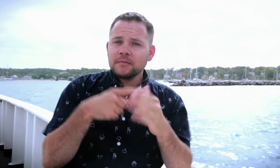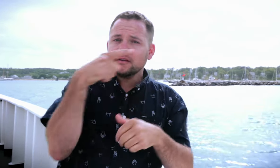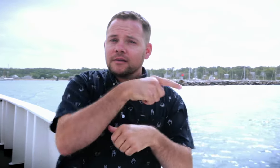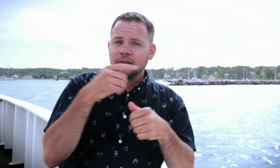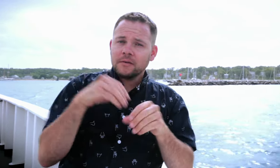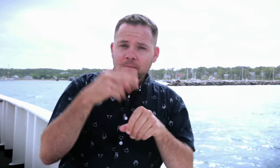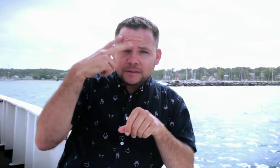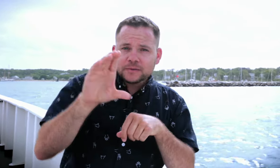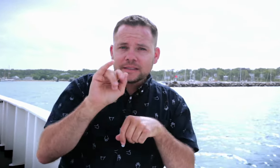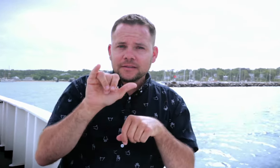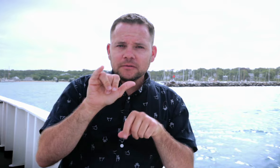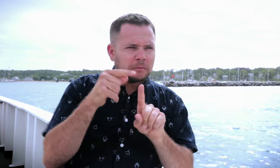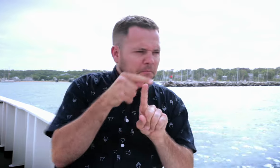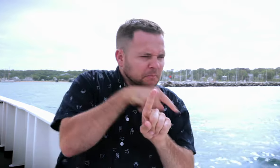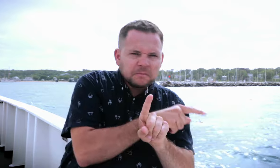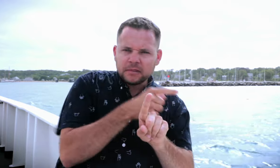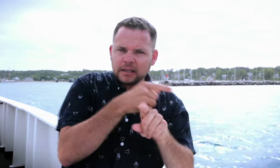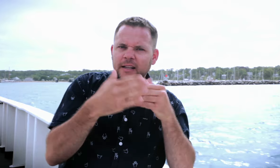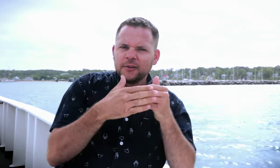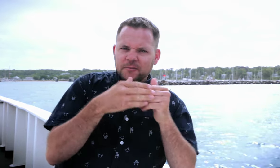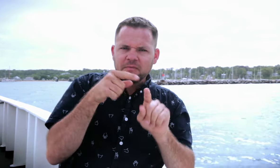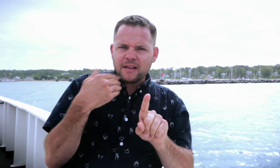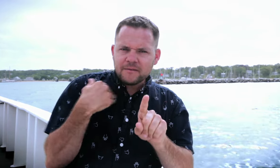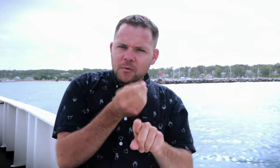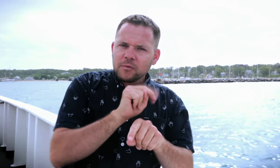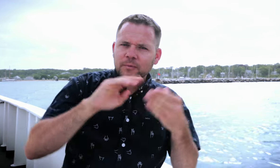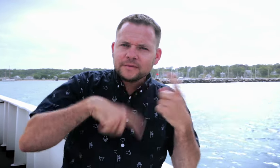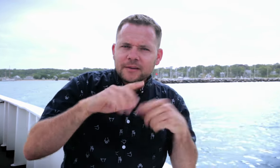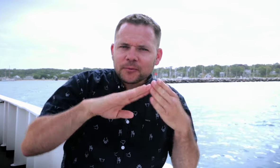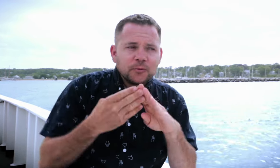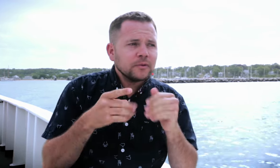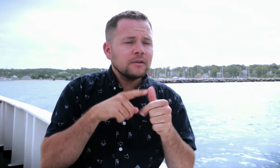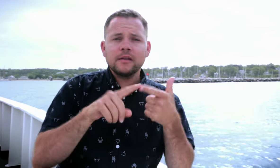For example, in Mexico, there's a village with its own large signing community.